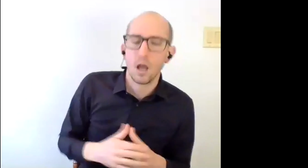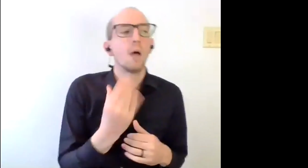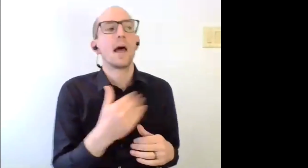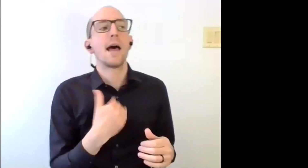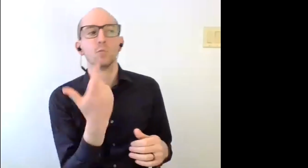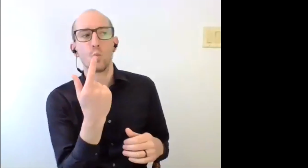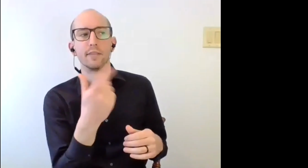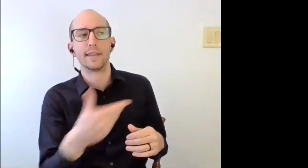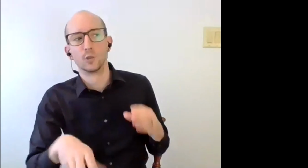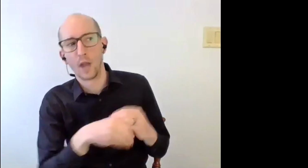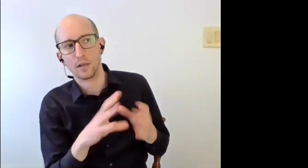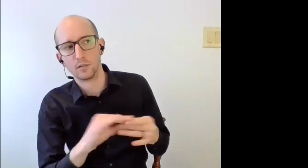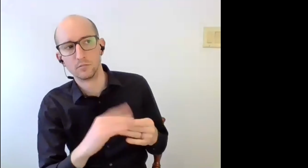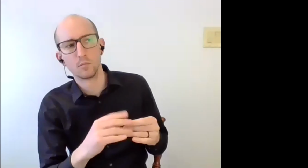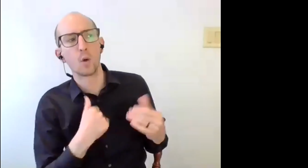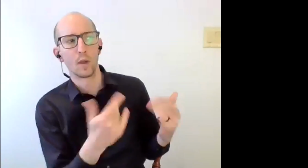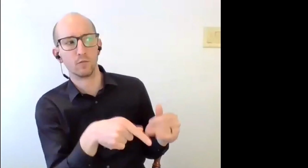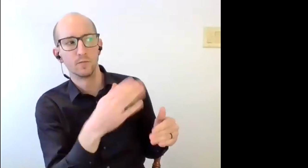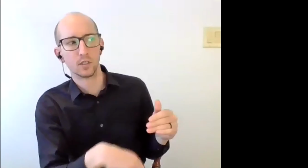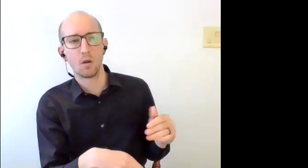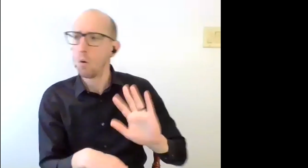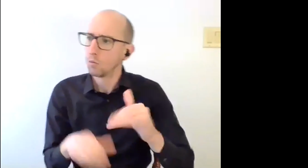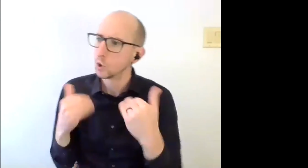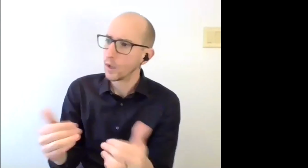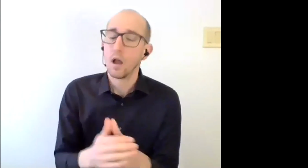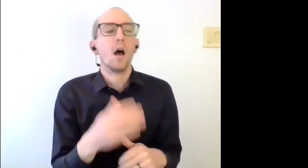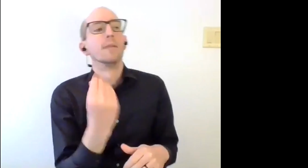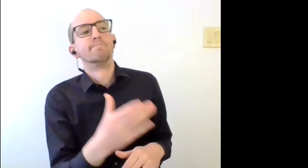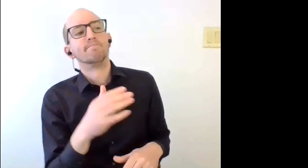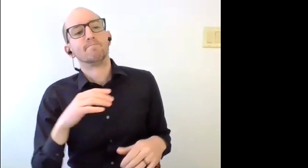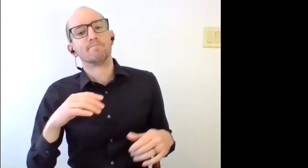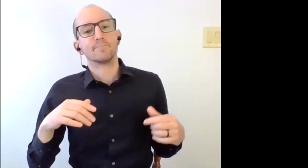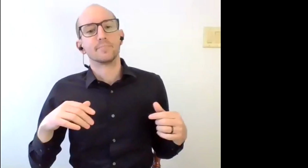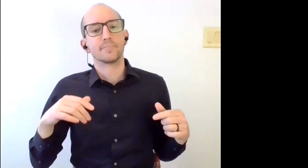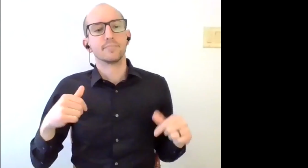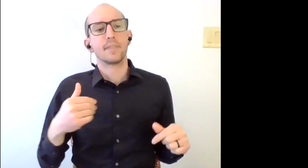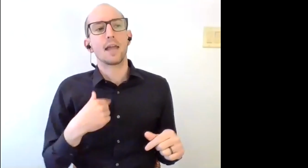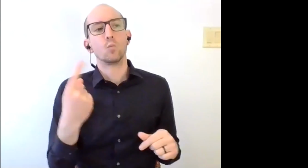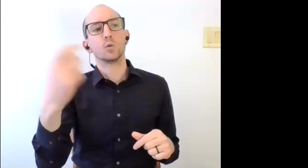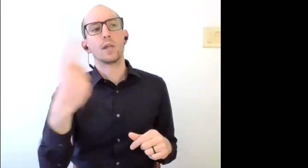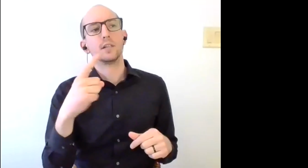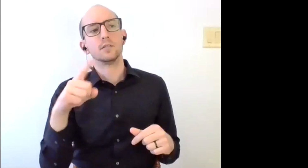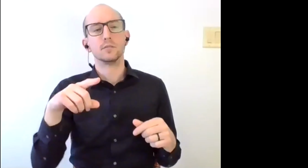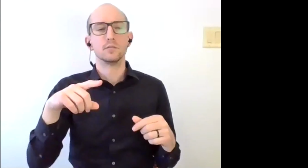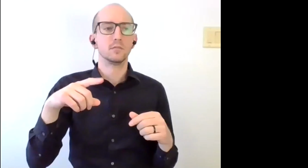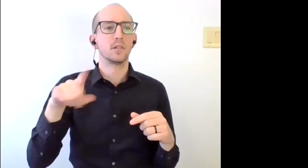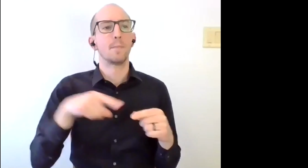» Mm-hm. more » I'm sorry I'm sorry to interrupt you. I had one